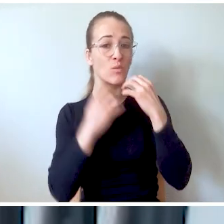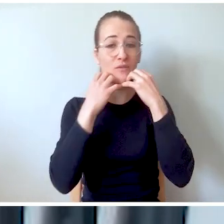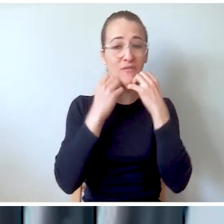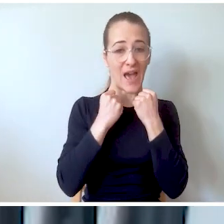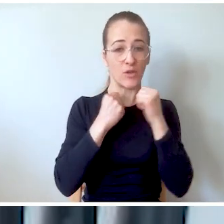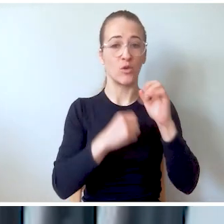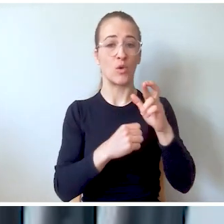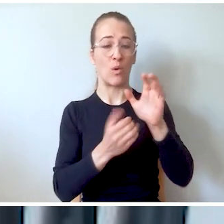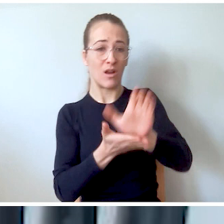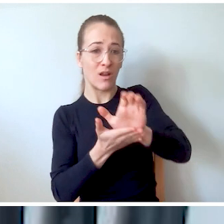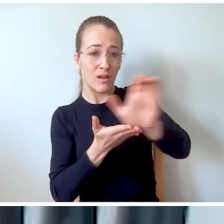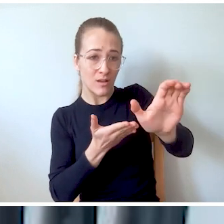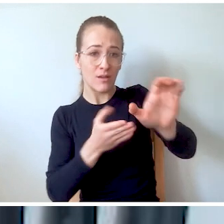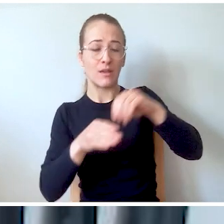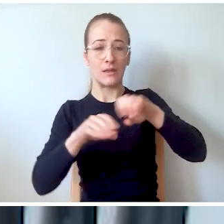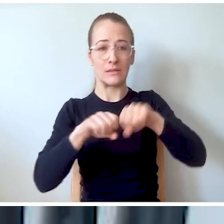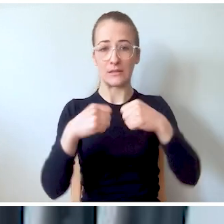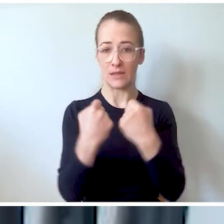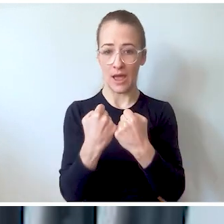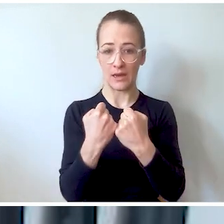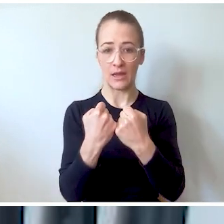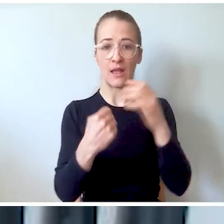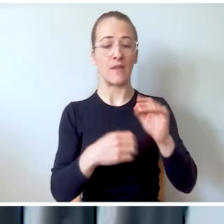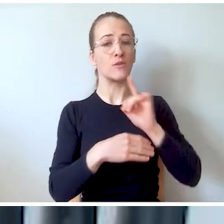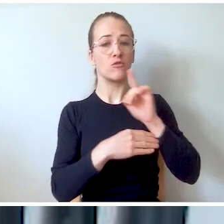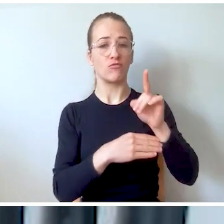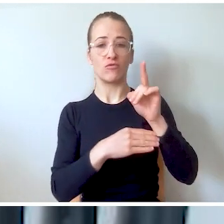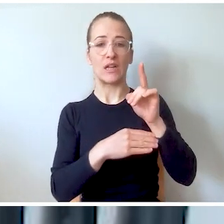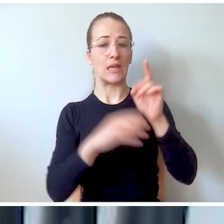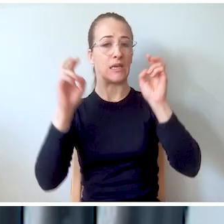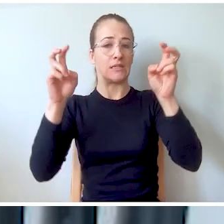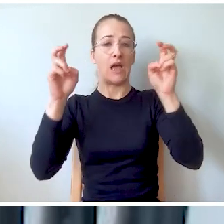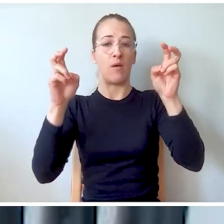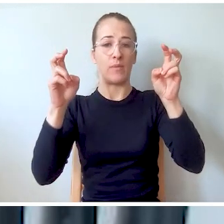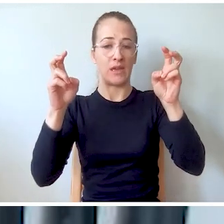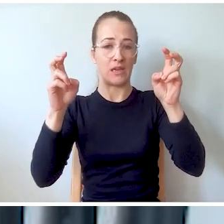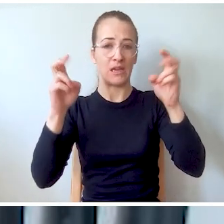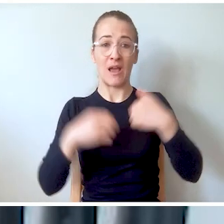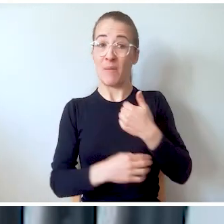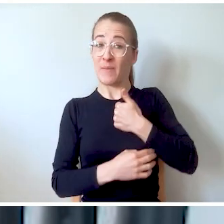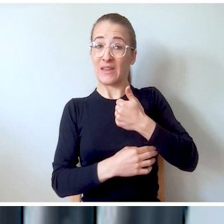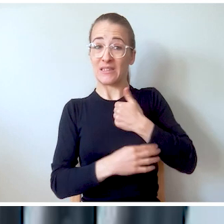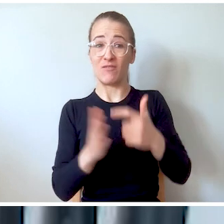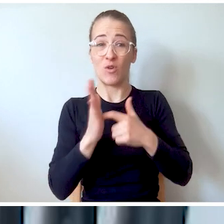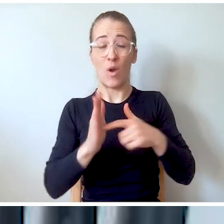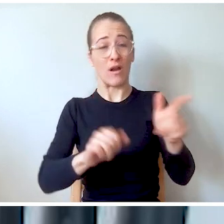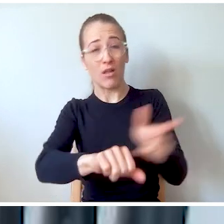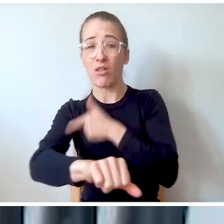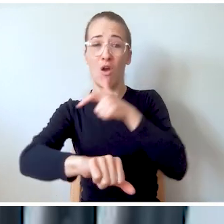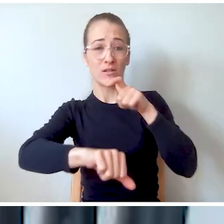or not valued in society. And this was really a topic that had took me a very long time to feel comfortable talking about.